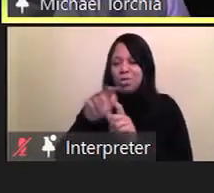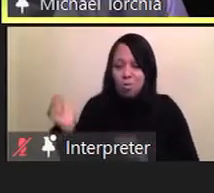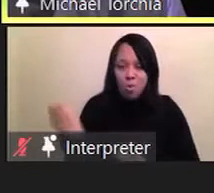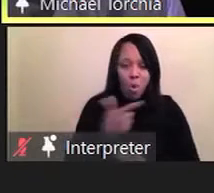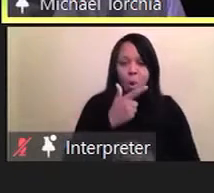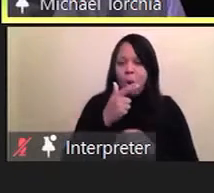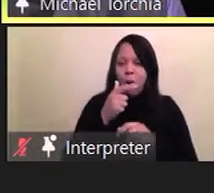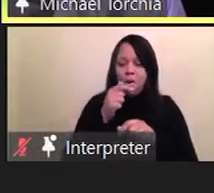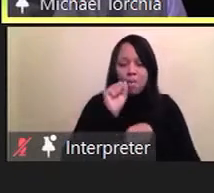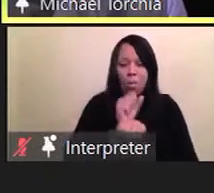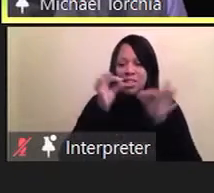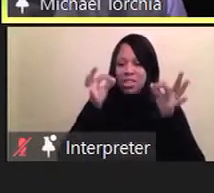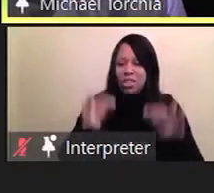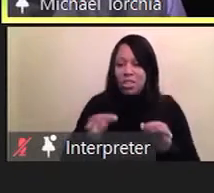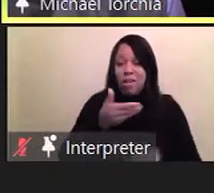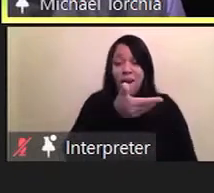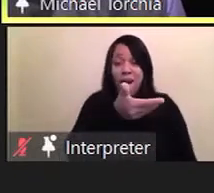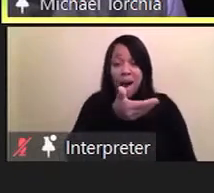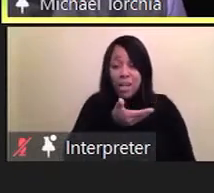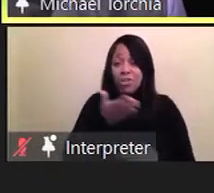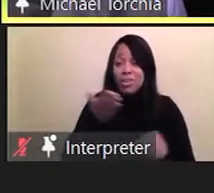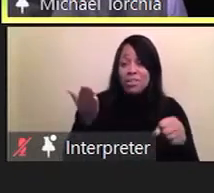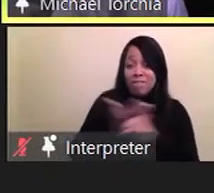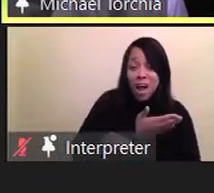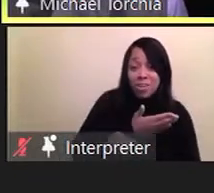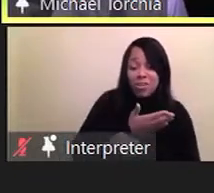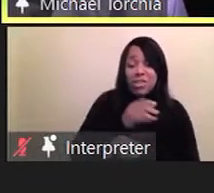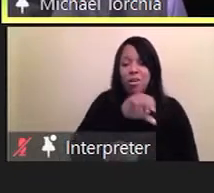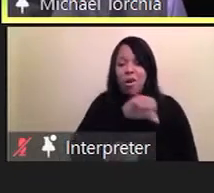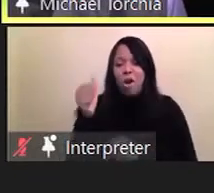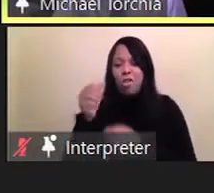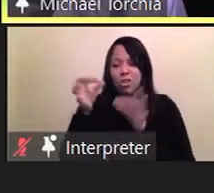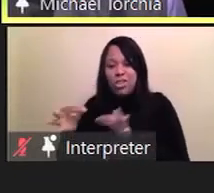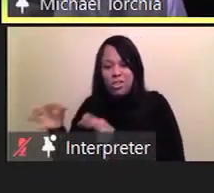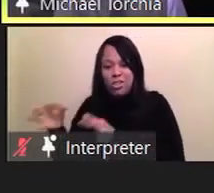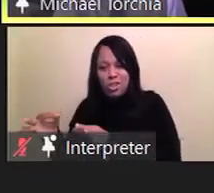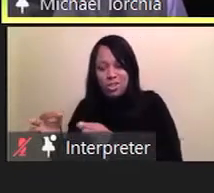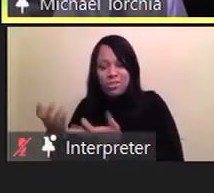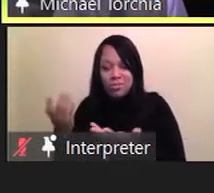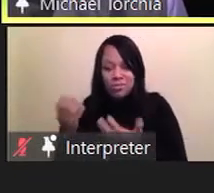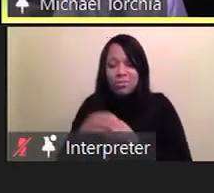firing, and other employment decisions. It could be someone getting a raise